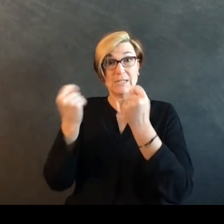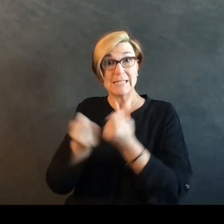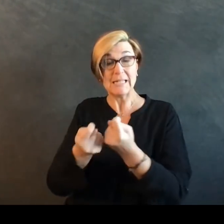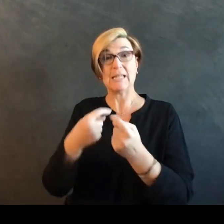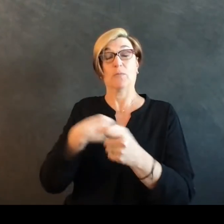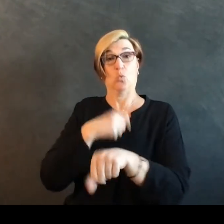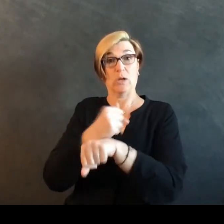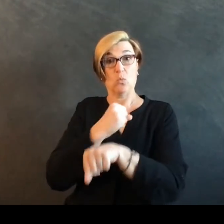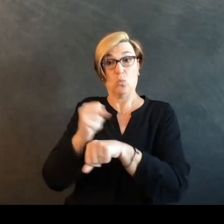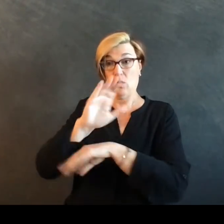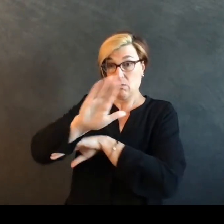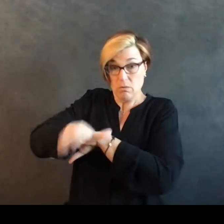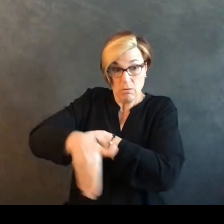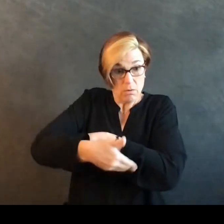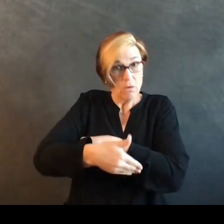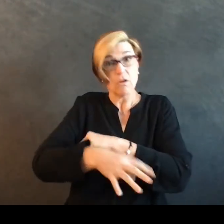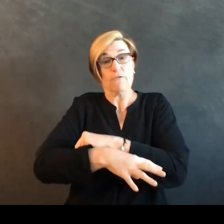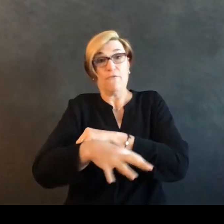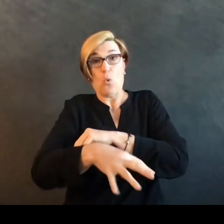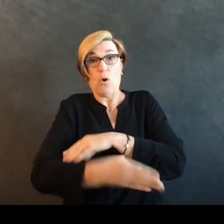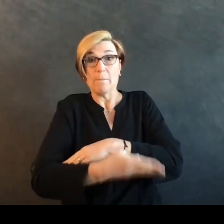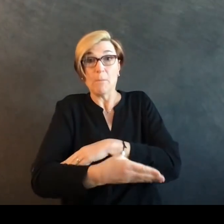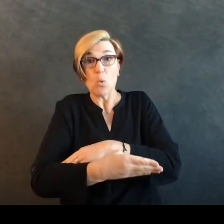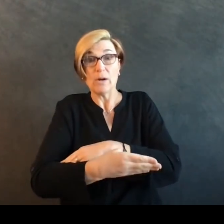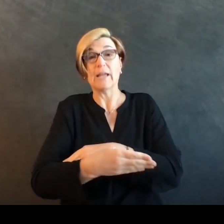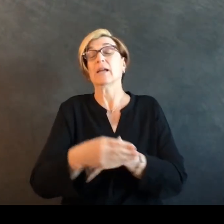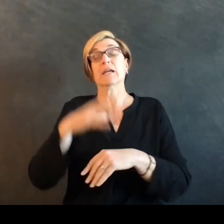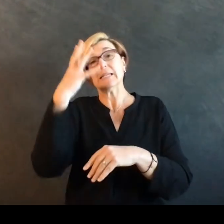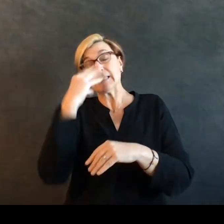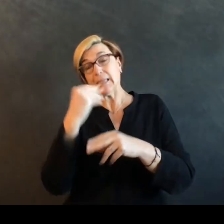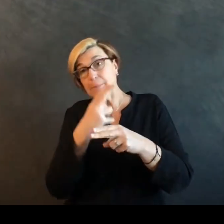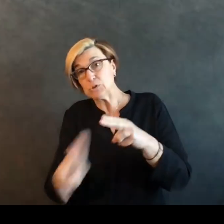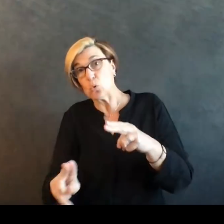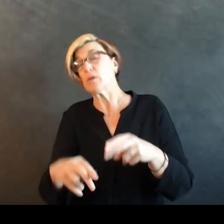in the morning started working at seven o'clock again we've made the form